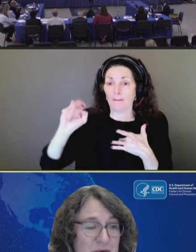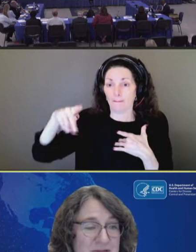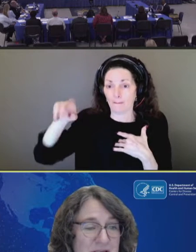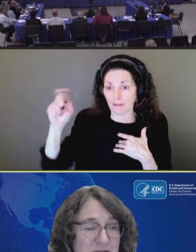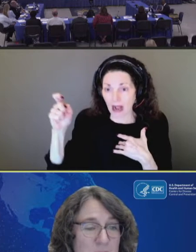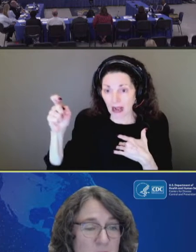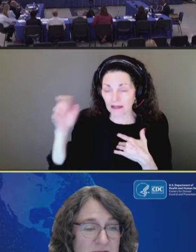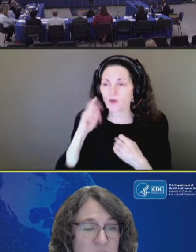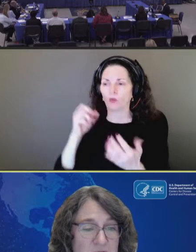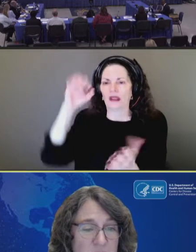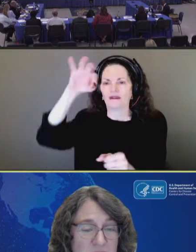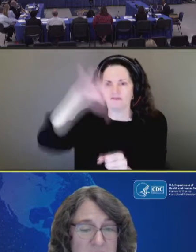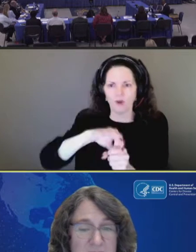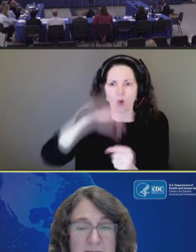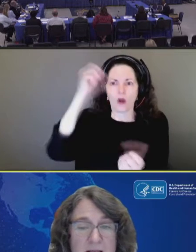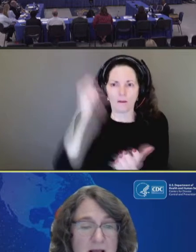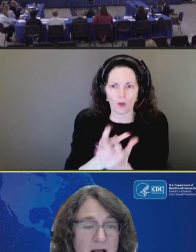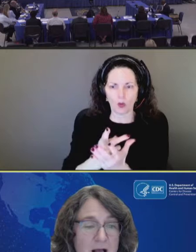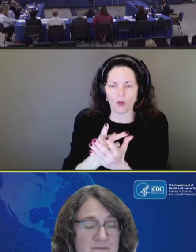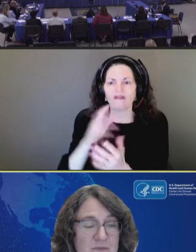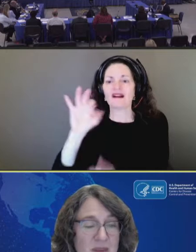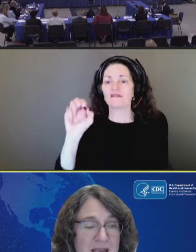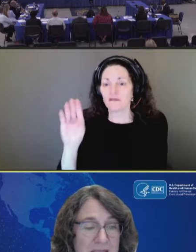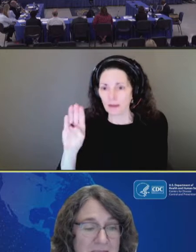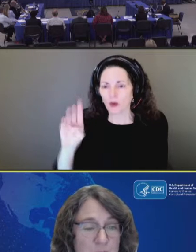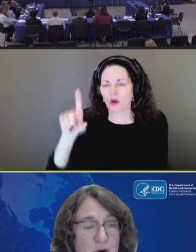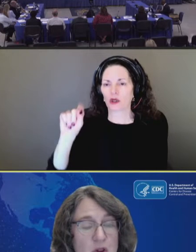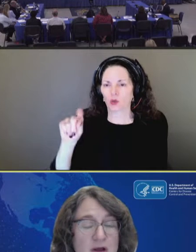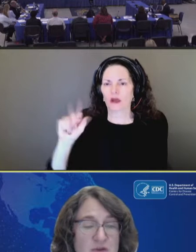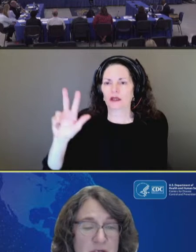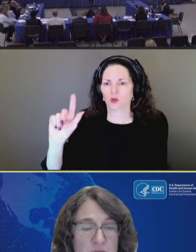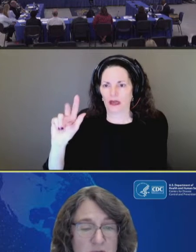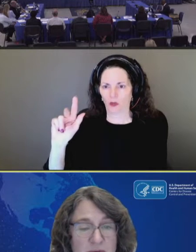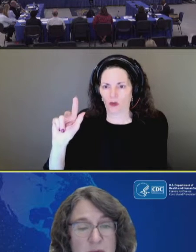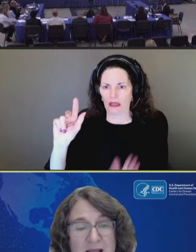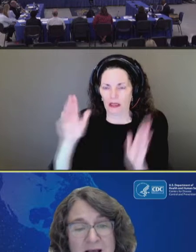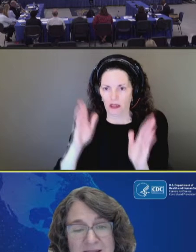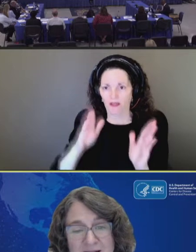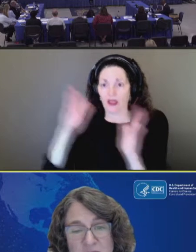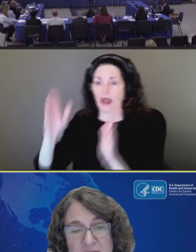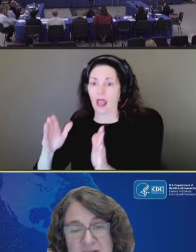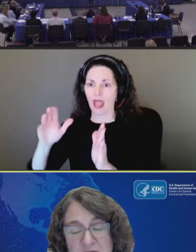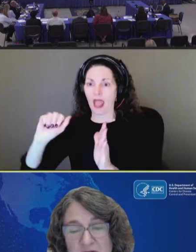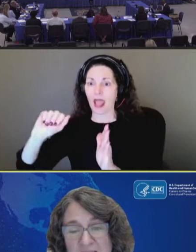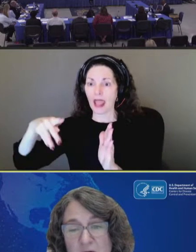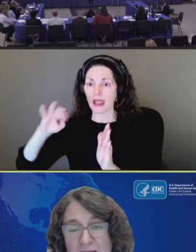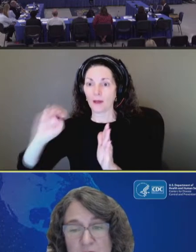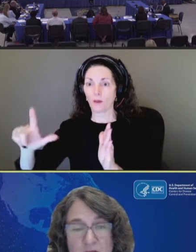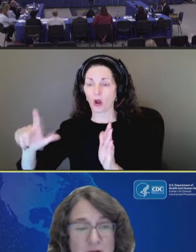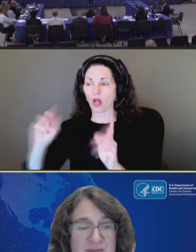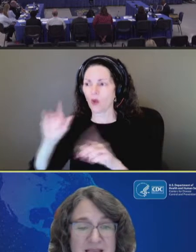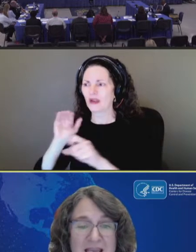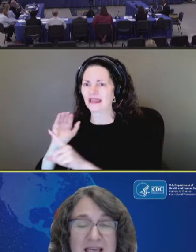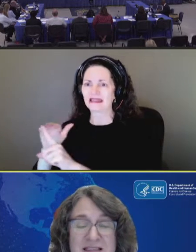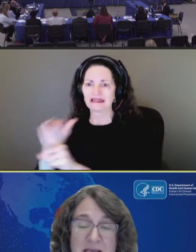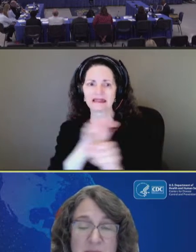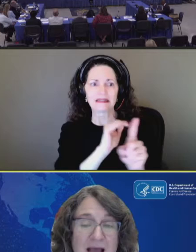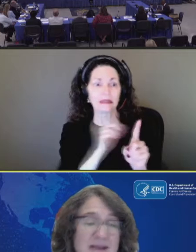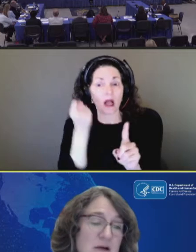approved in February of 2023. In April of 2023, we highlighted risks for fatal outcomes and impacts